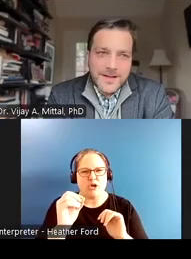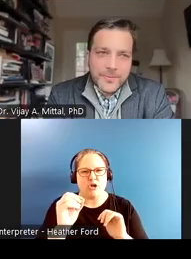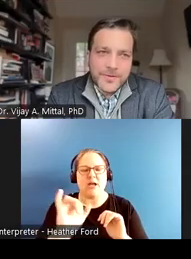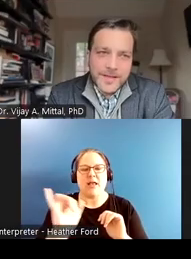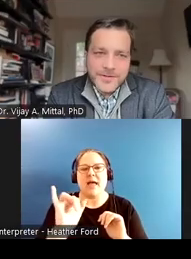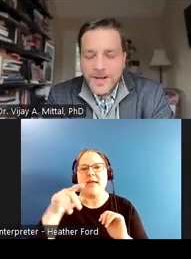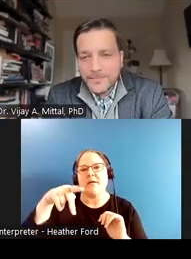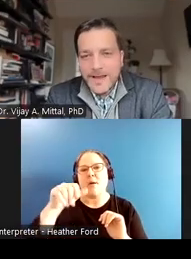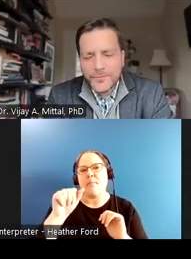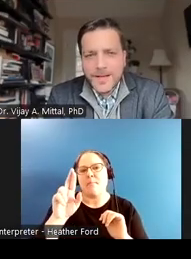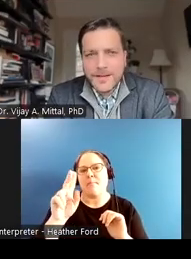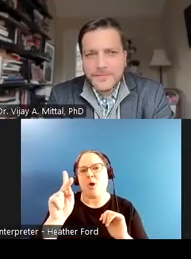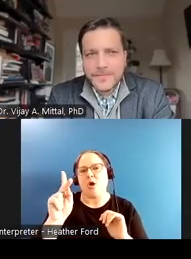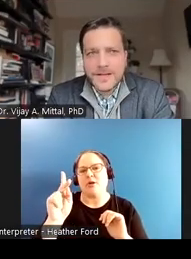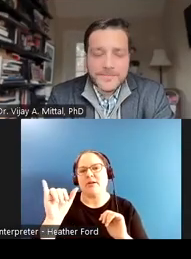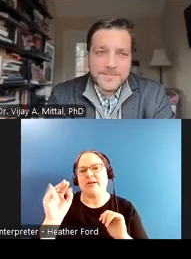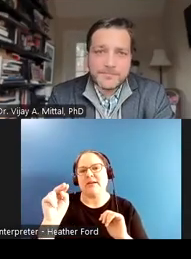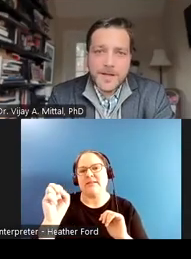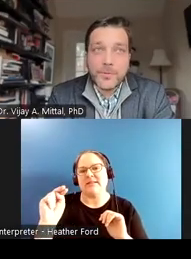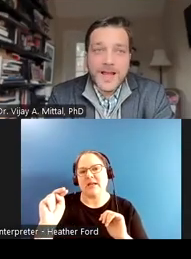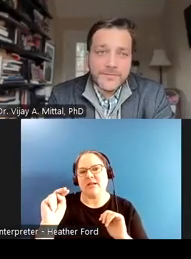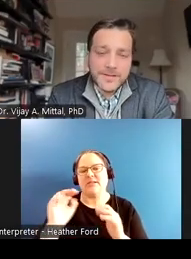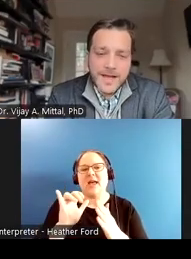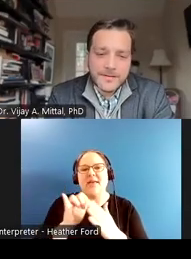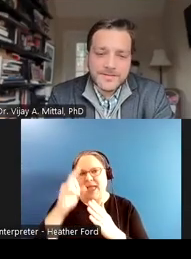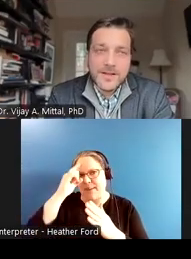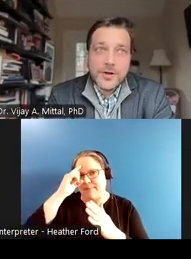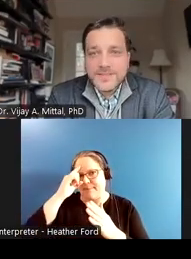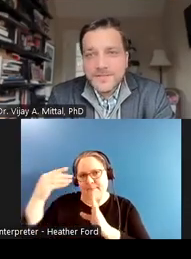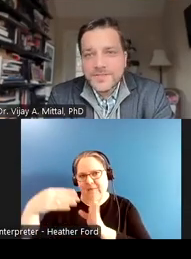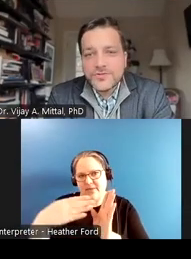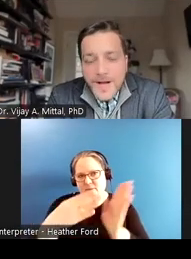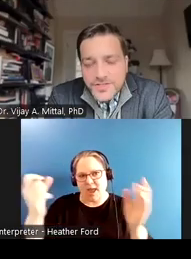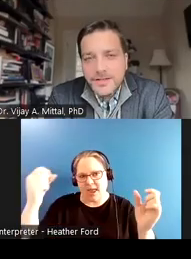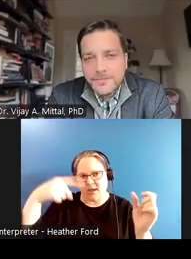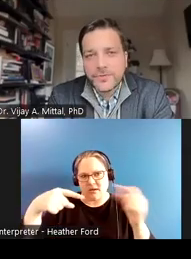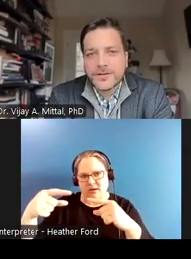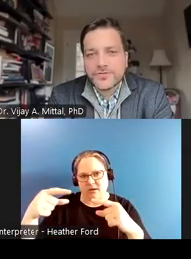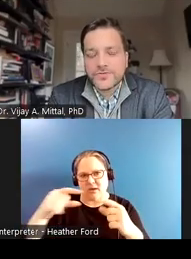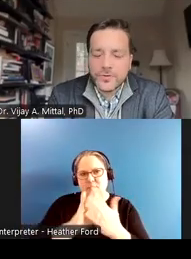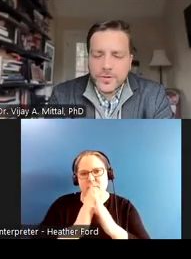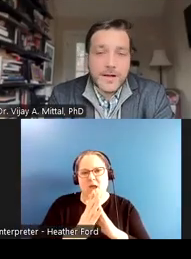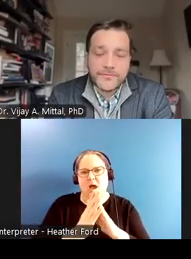uh where the indirect pathway becomes more heavily balanced we see too much inhibitory control from